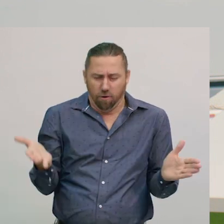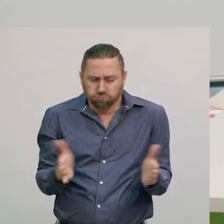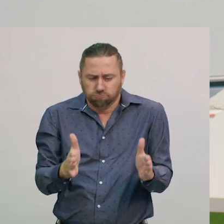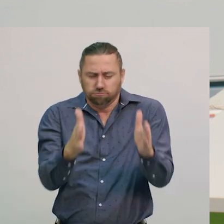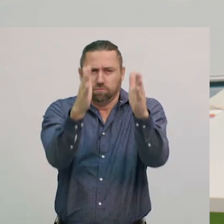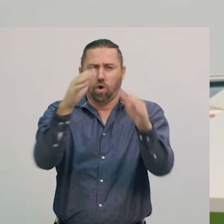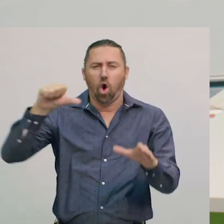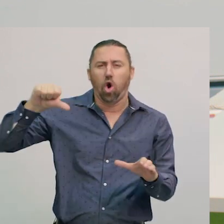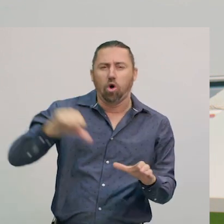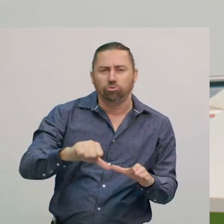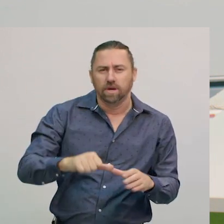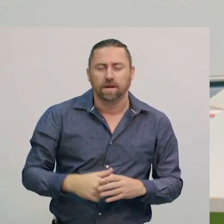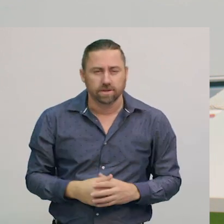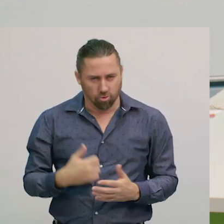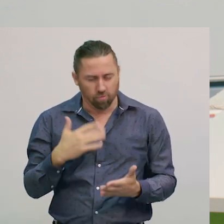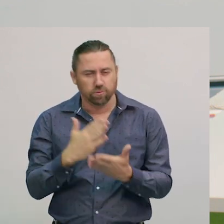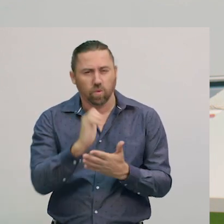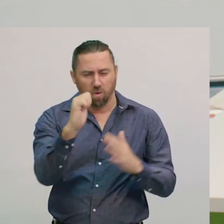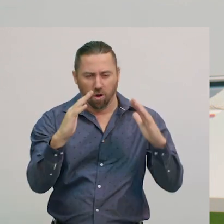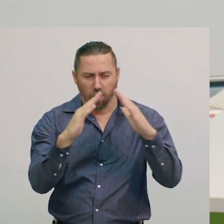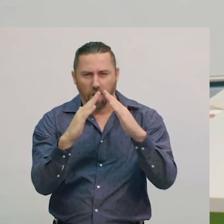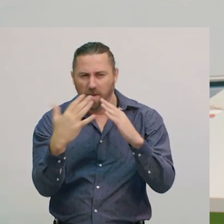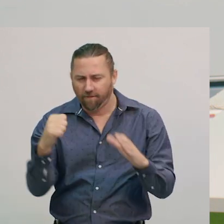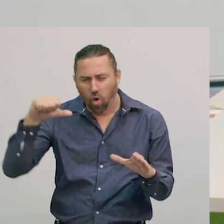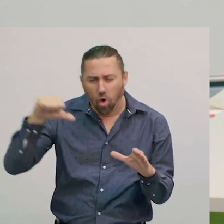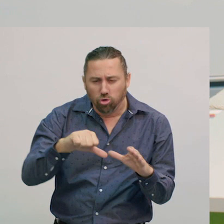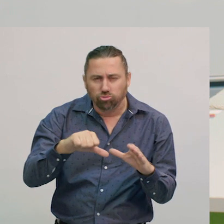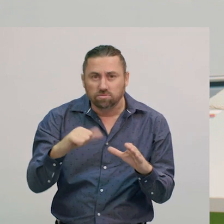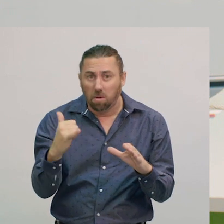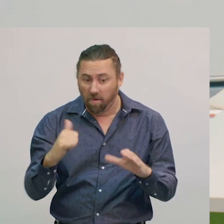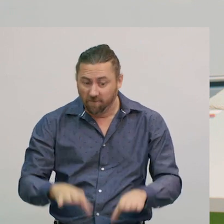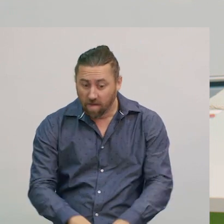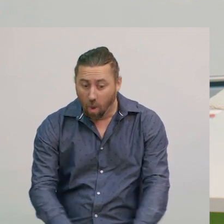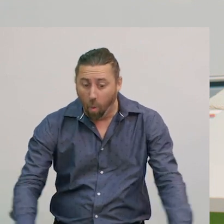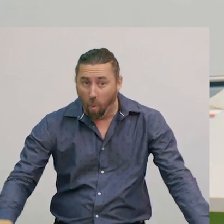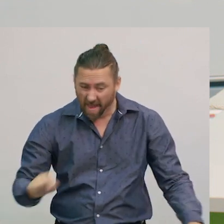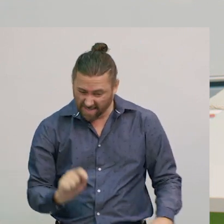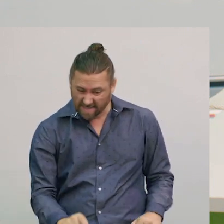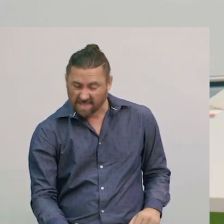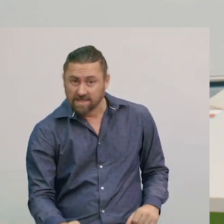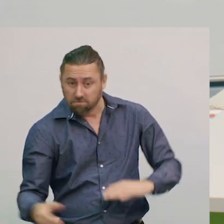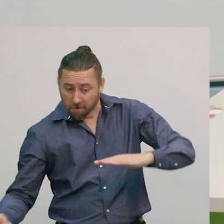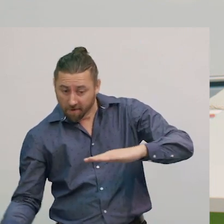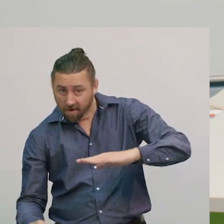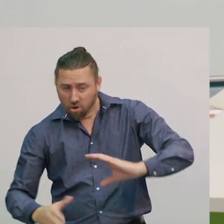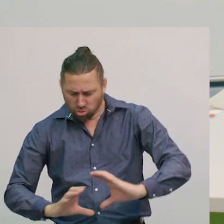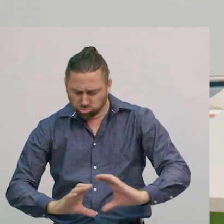I'm pretty sure there's concrete somewhere in your house. Maybe it’s under the floor.